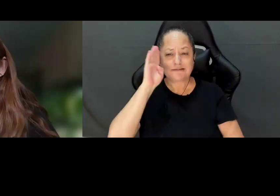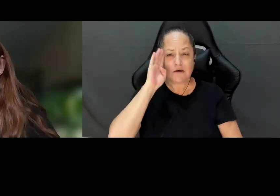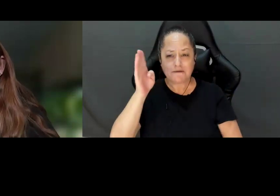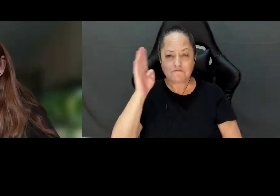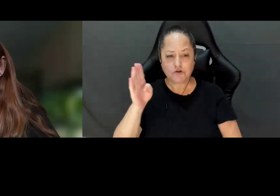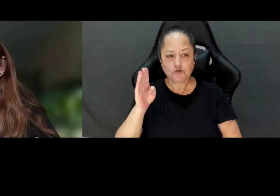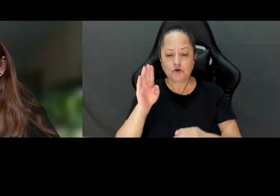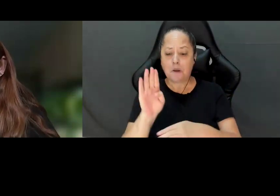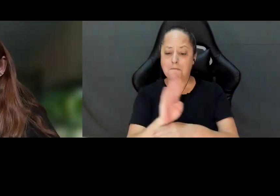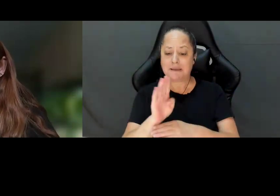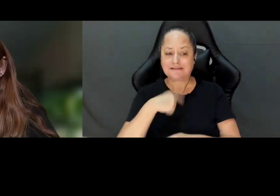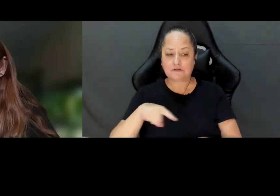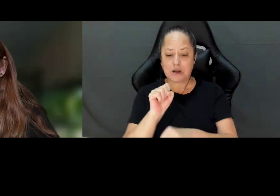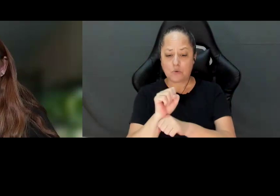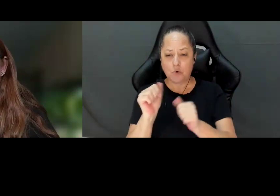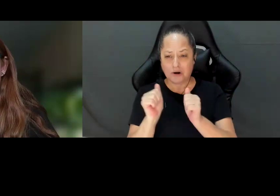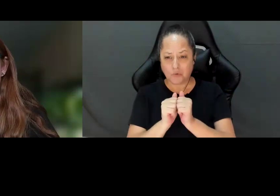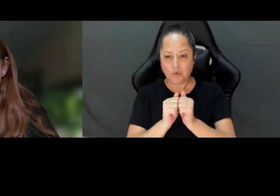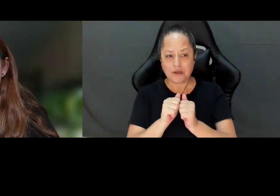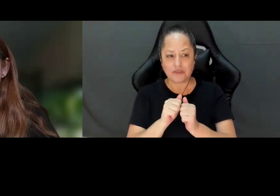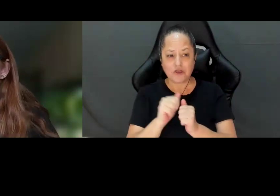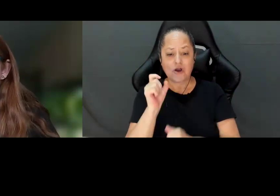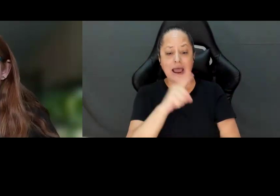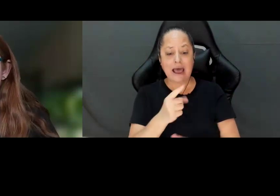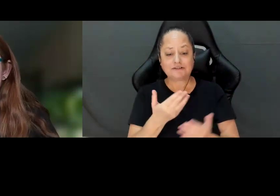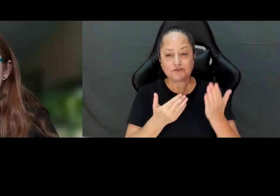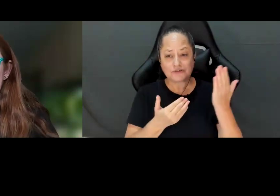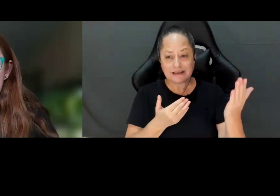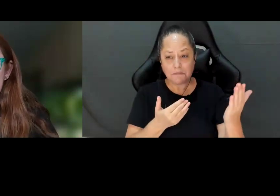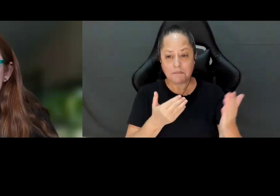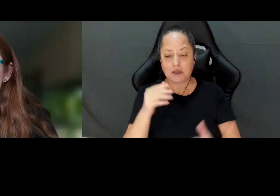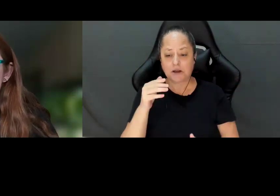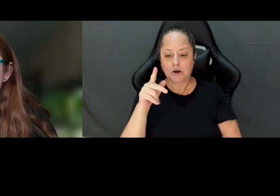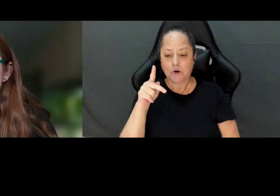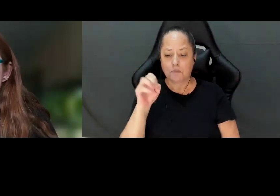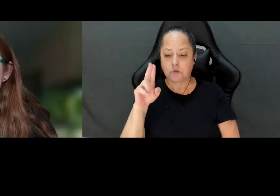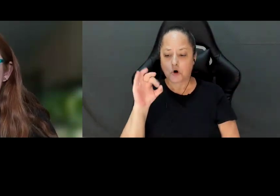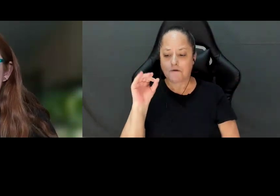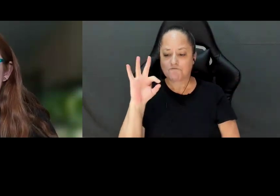All the businesses that we work with are asked to submit pro forma projections to us so that